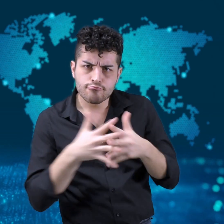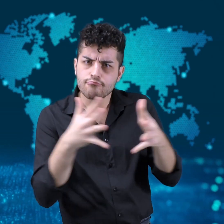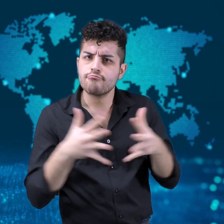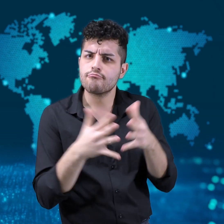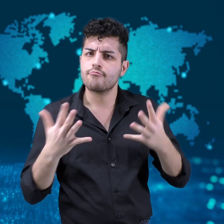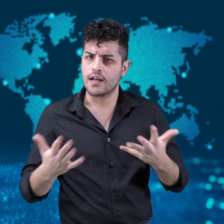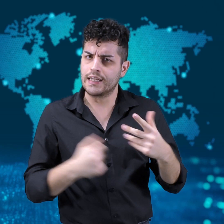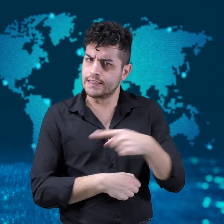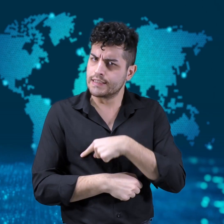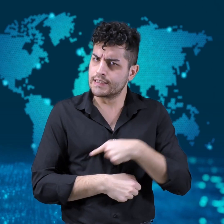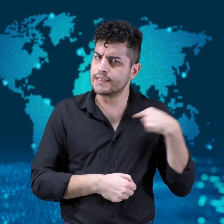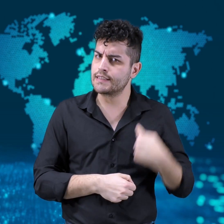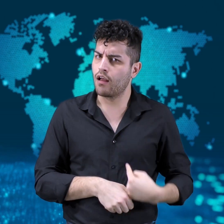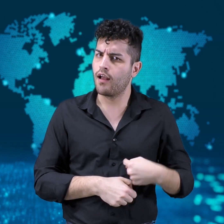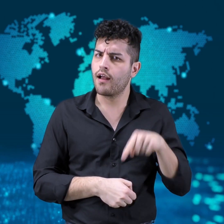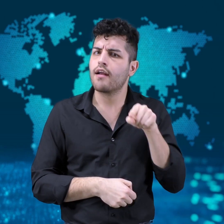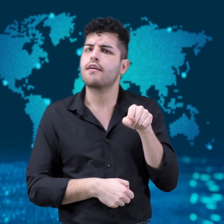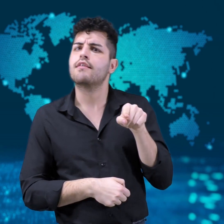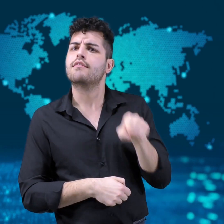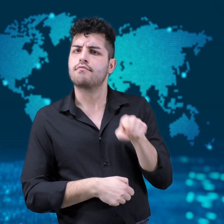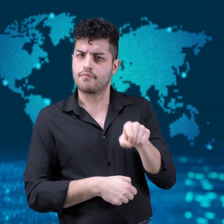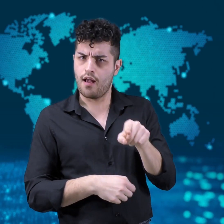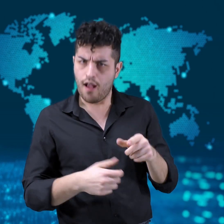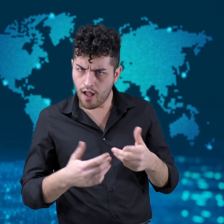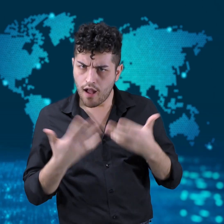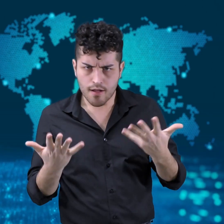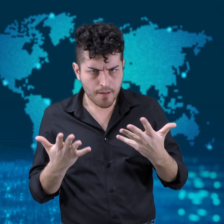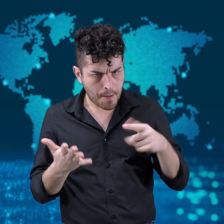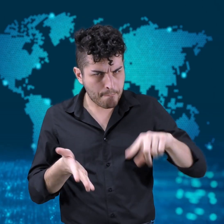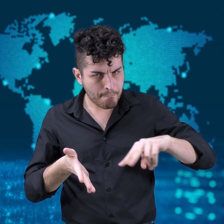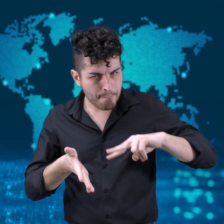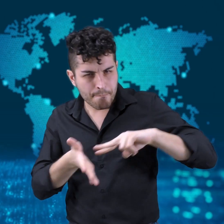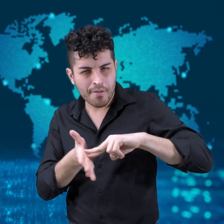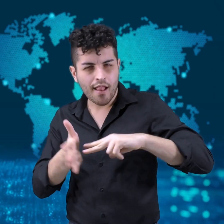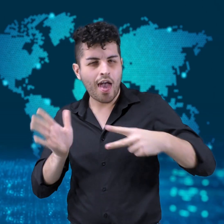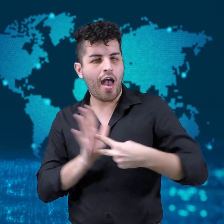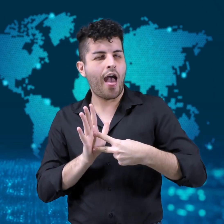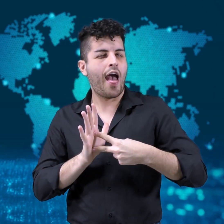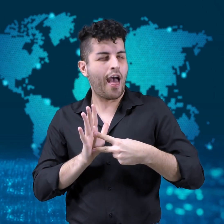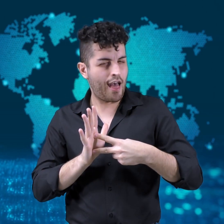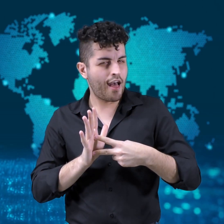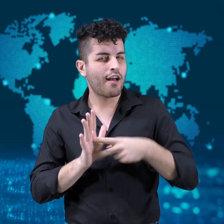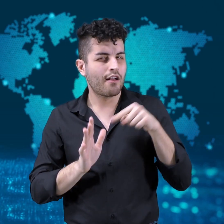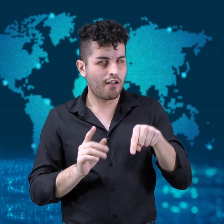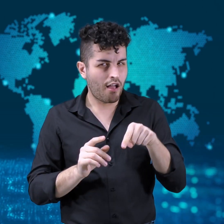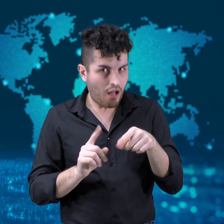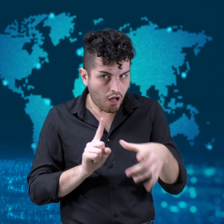Critics say that China intentionally misled other